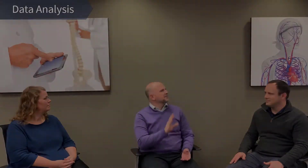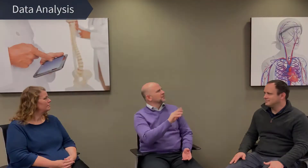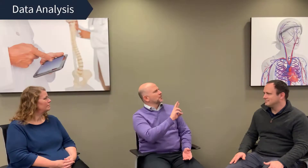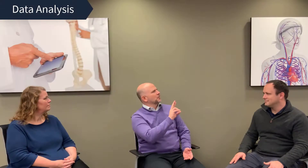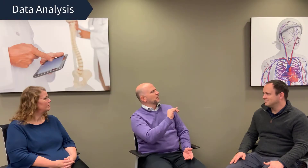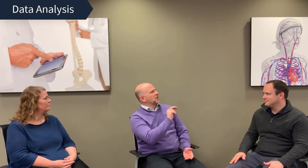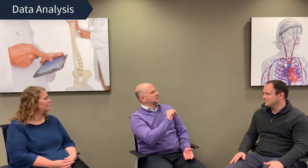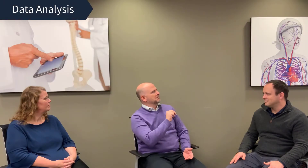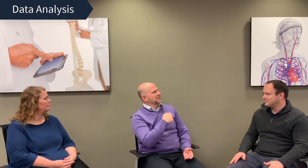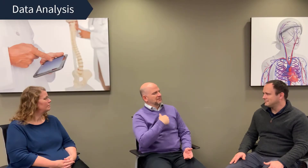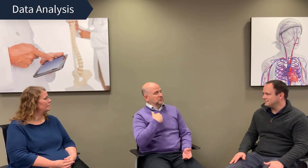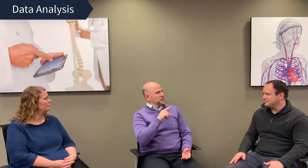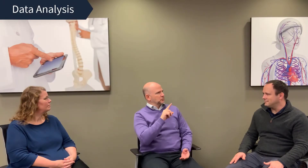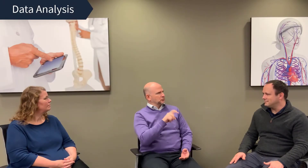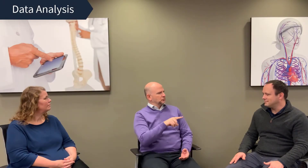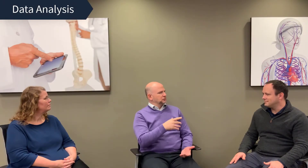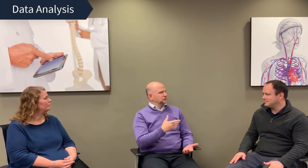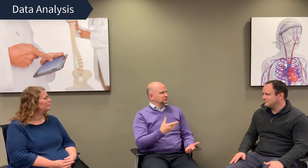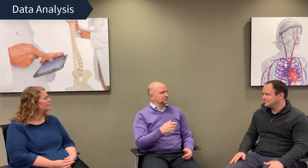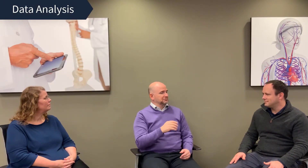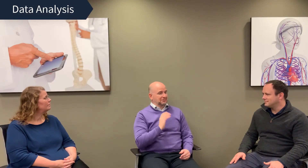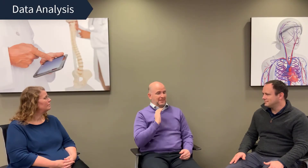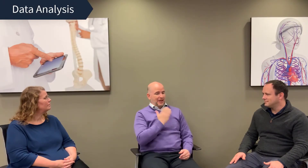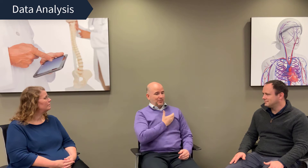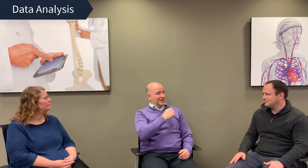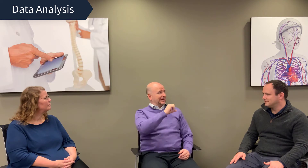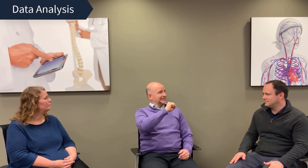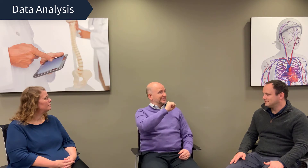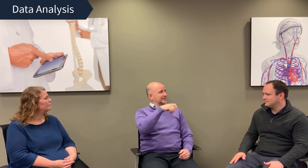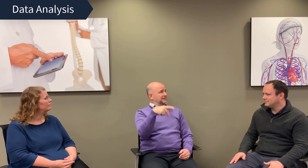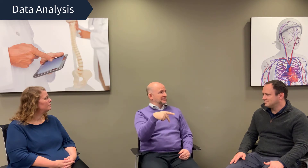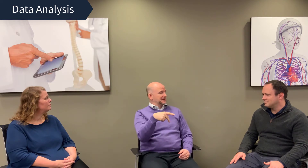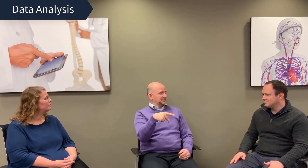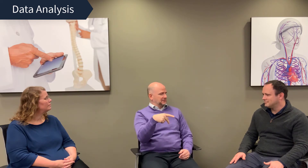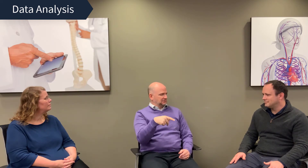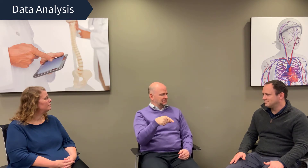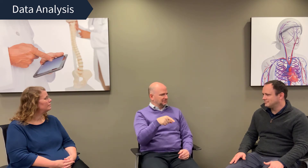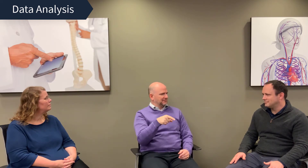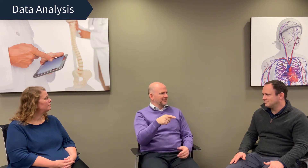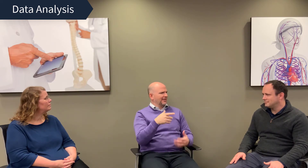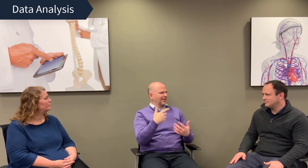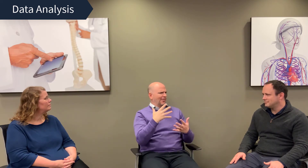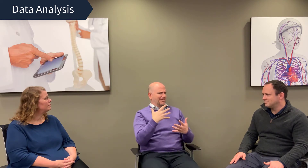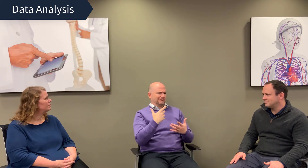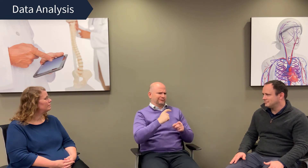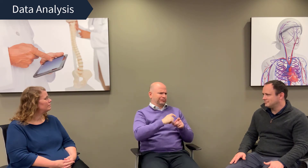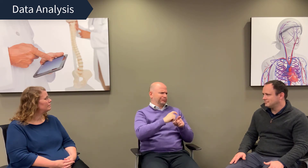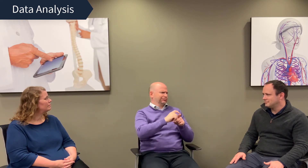Ryan, I have another question for you. From our simulated patients, they made a